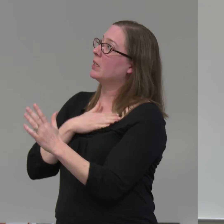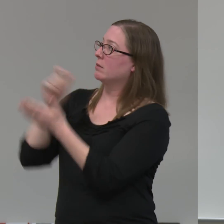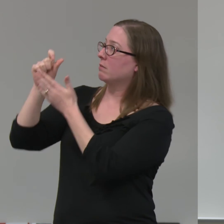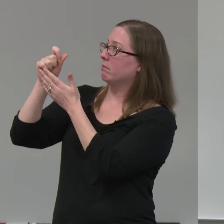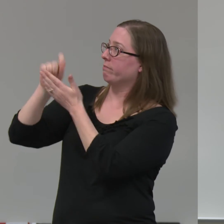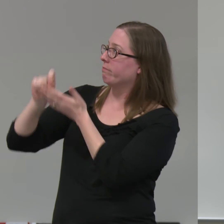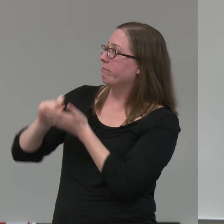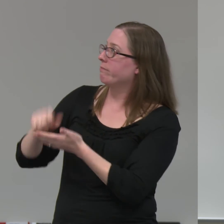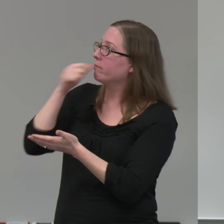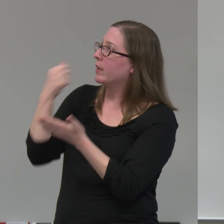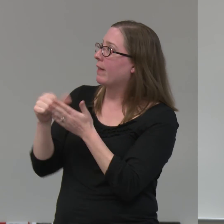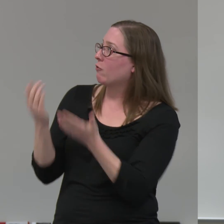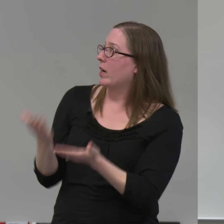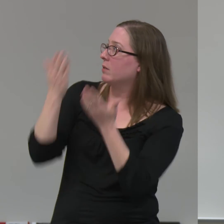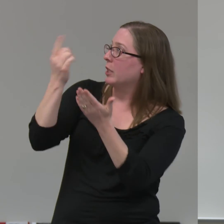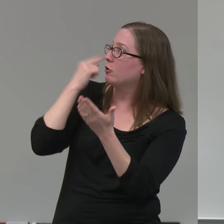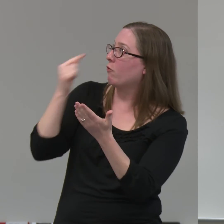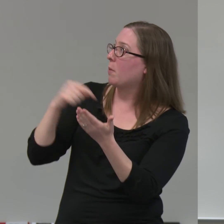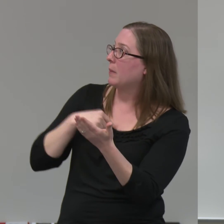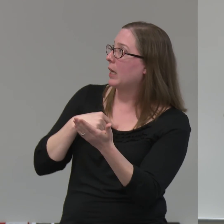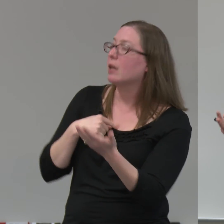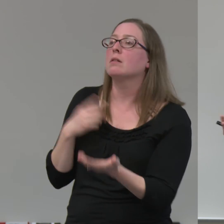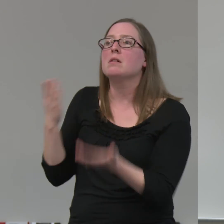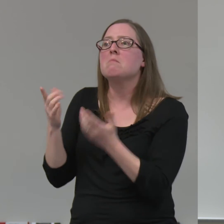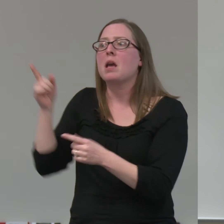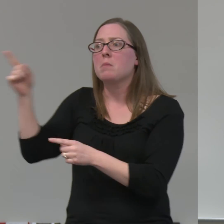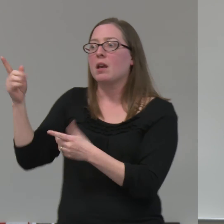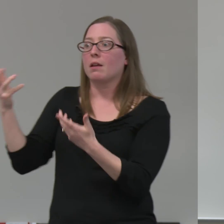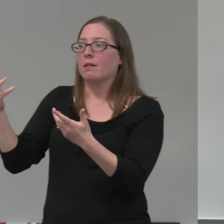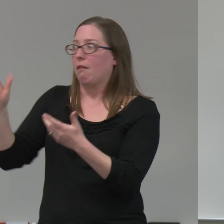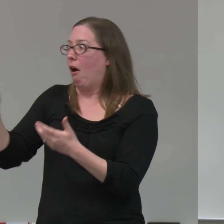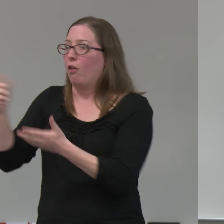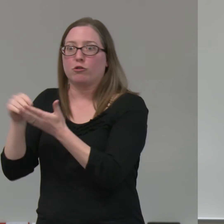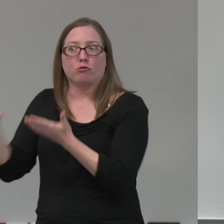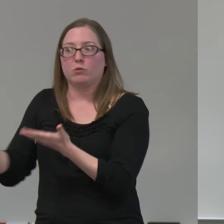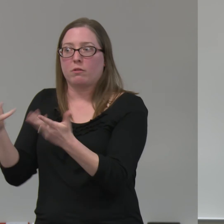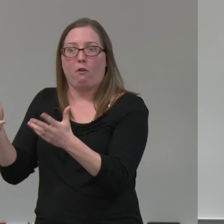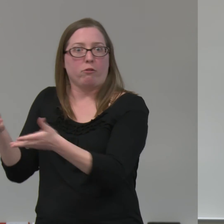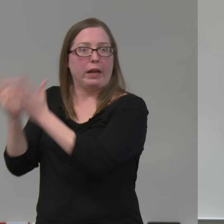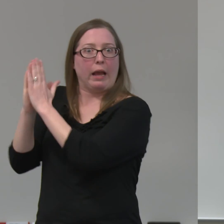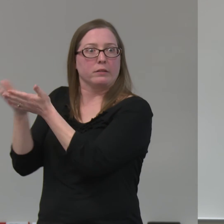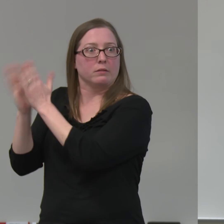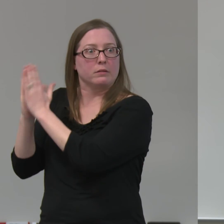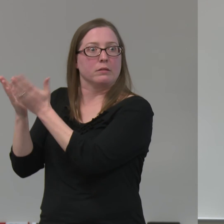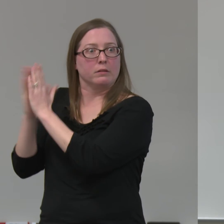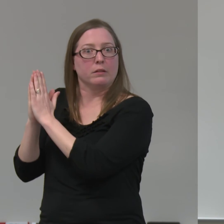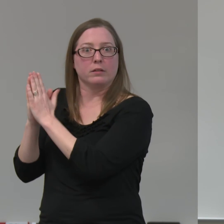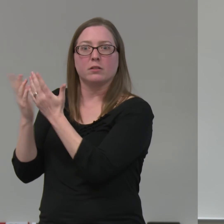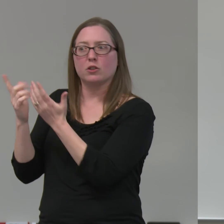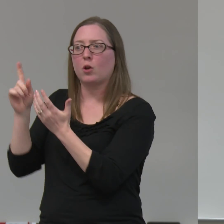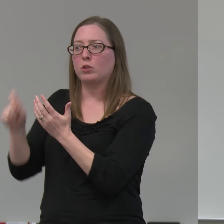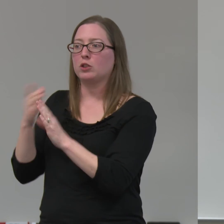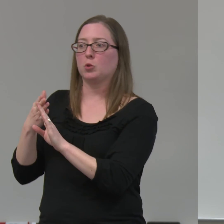I know that because I write a lot for my prep students, and having--